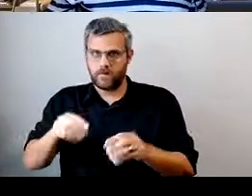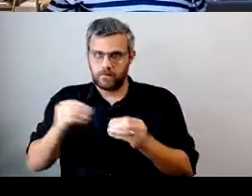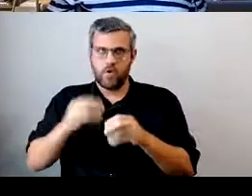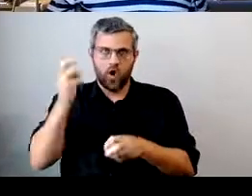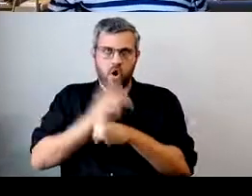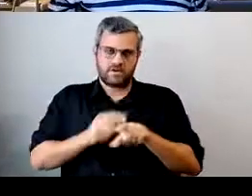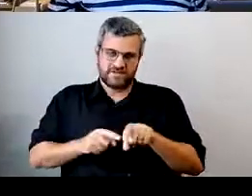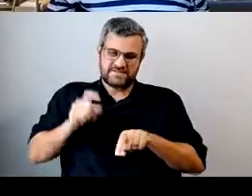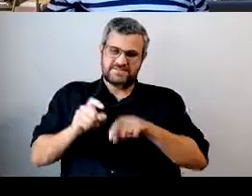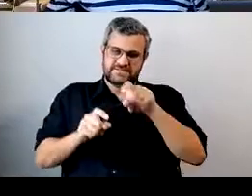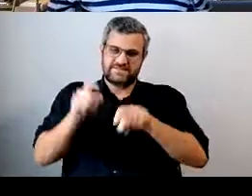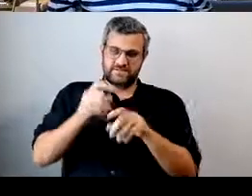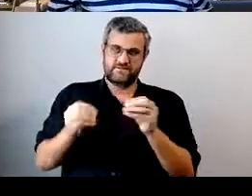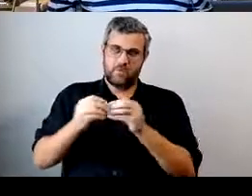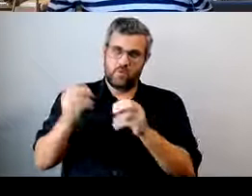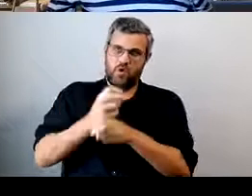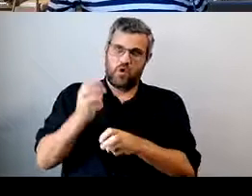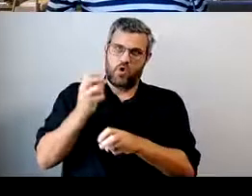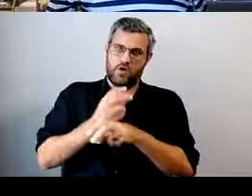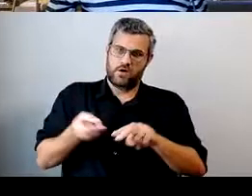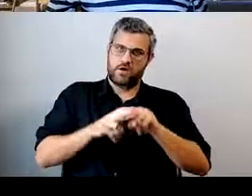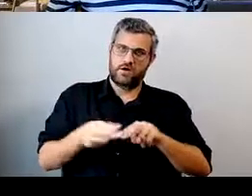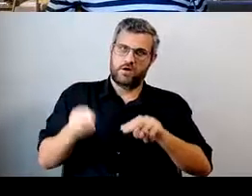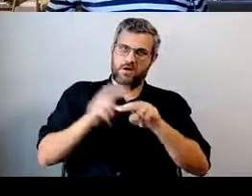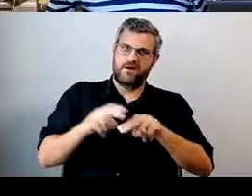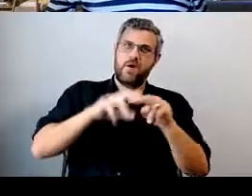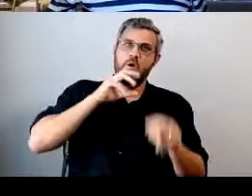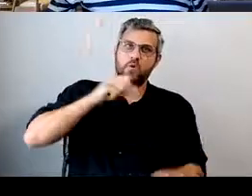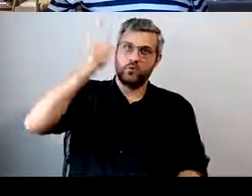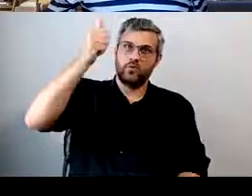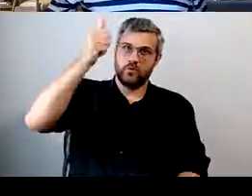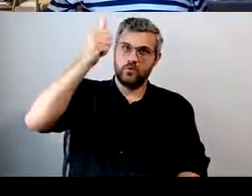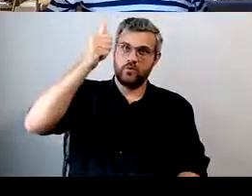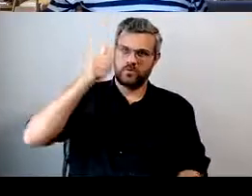I mean, significantly more difficult as we age. Why are you building a house